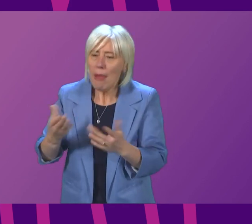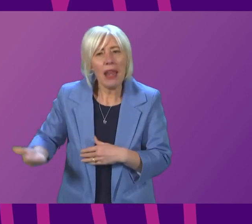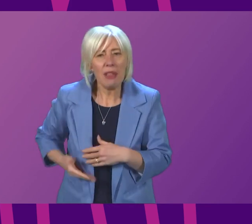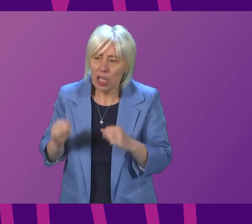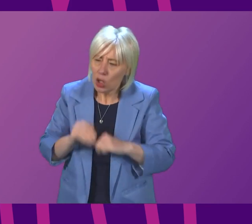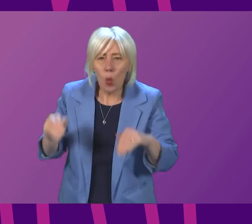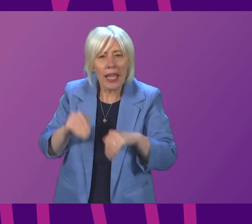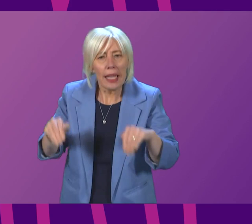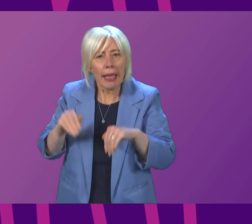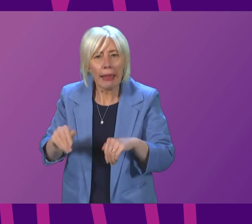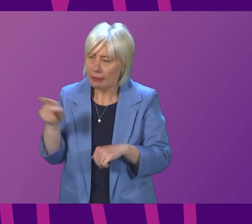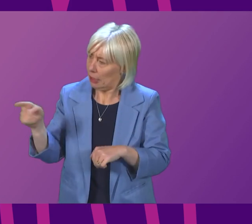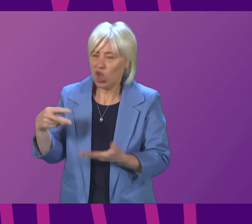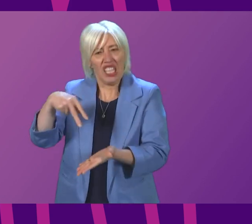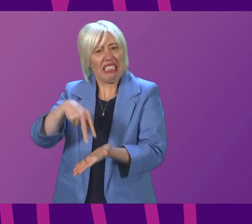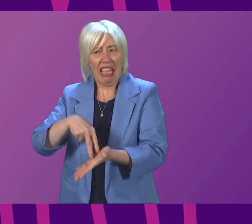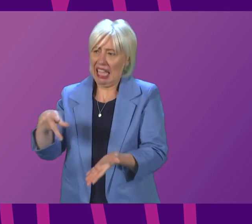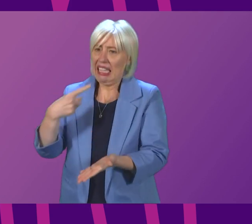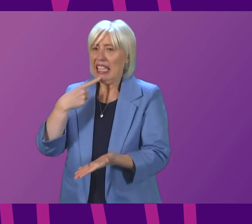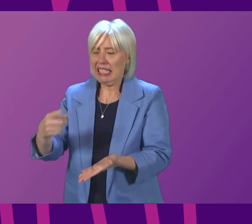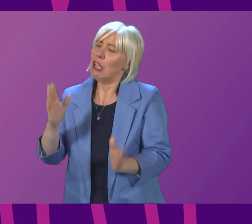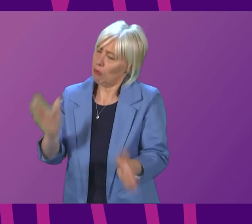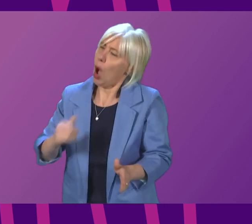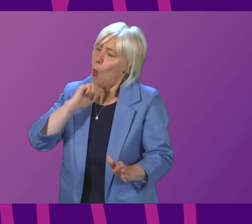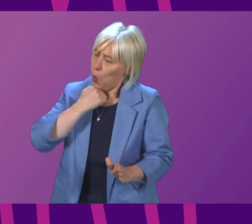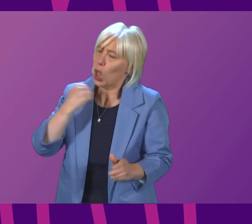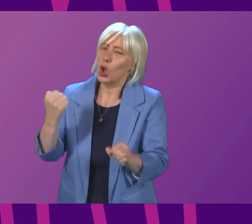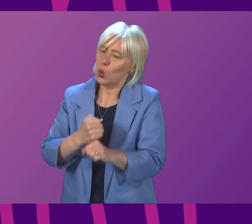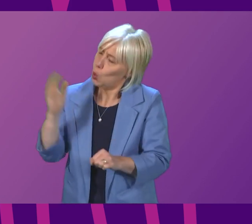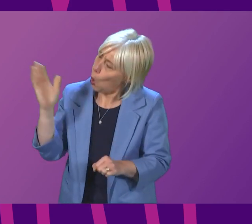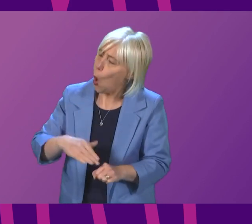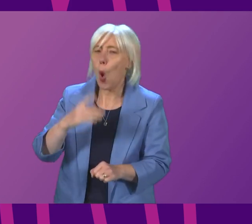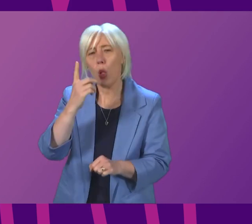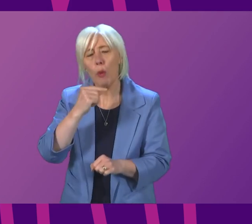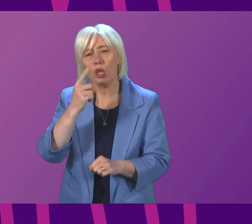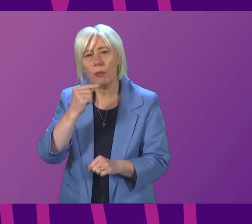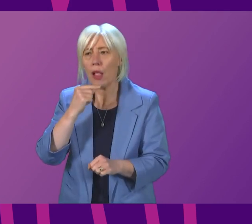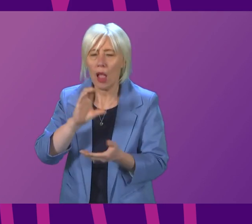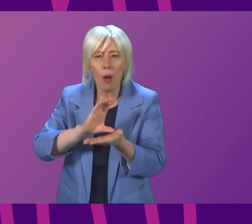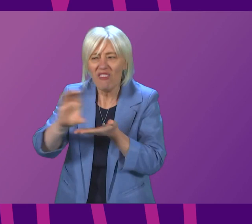She stood in this chamber and promised to do everything possible to deliver the funding before Christmas.